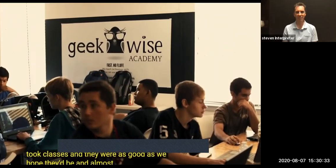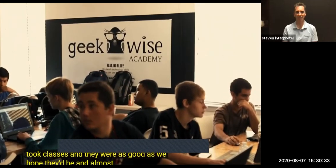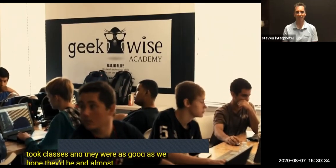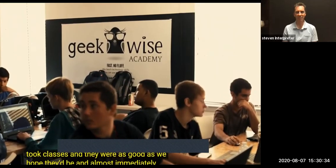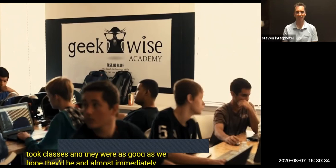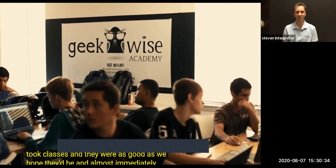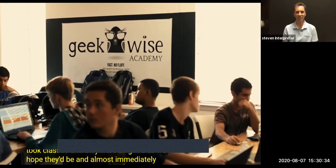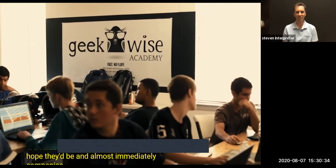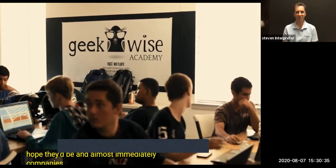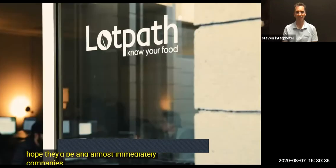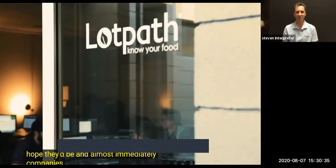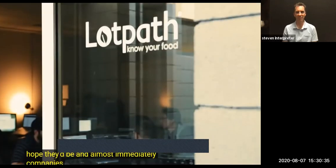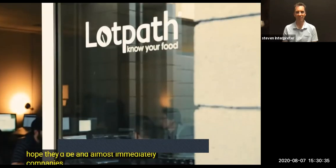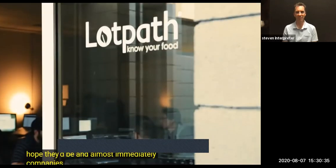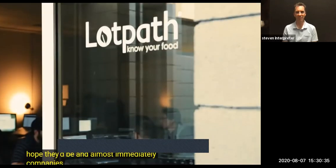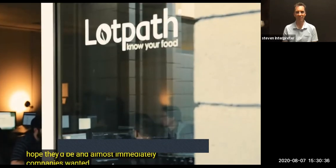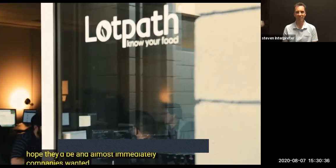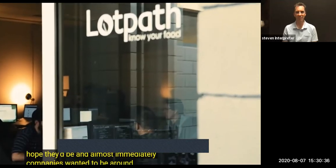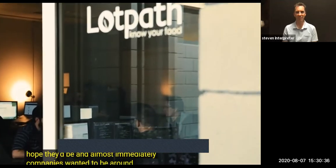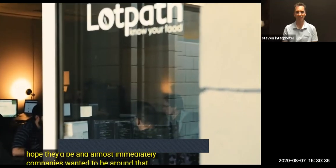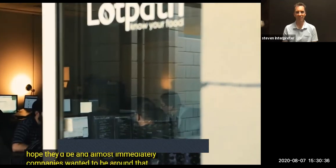And almost immediately companies will wanted to be around that.